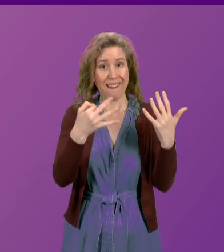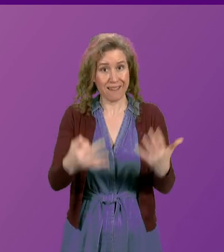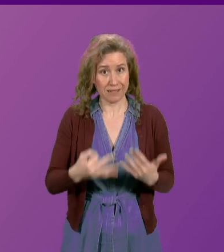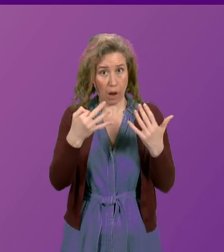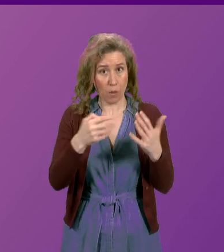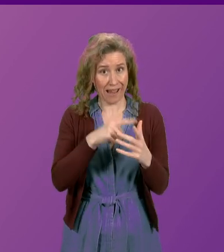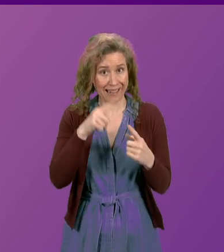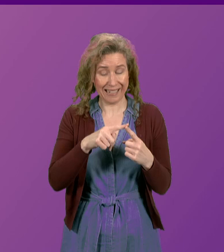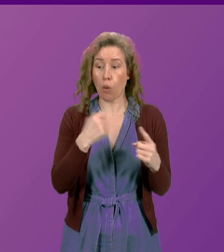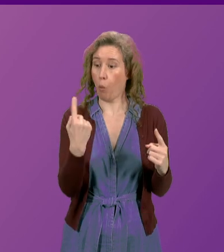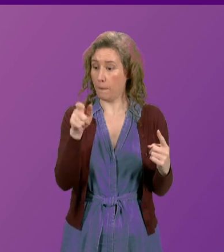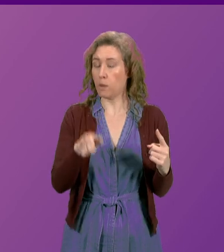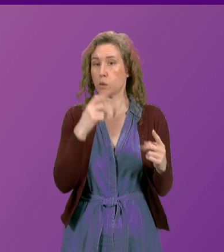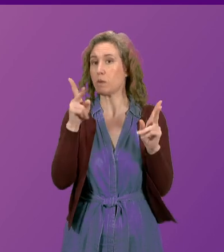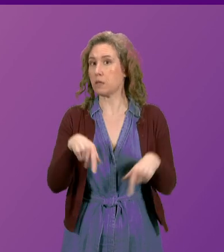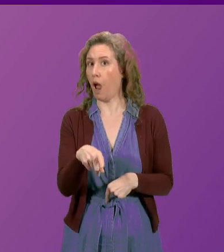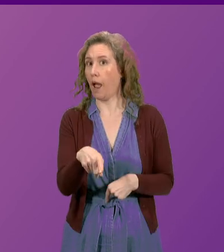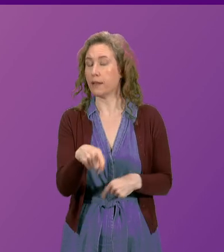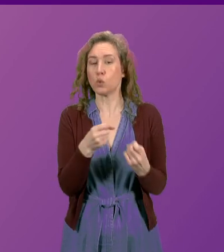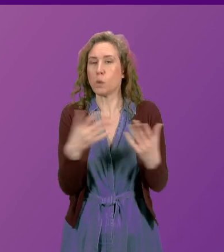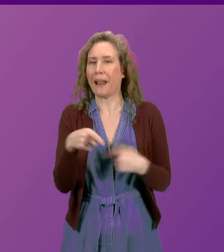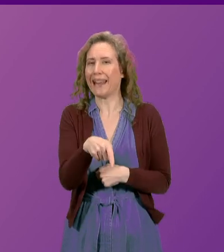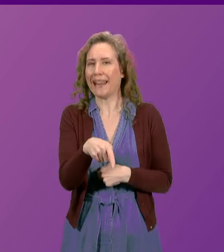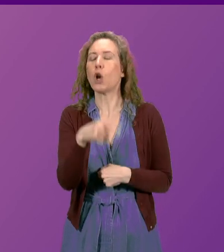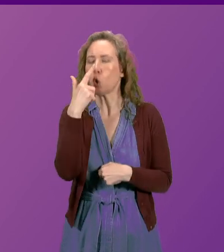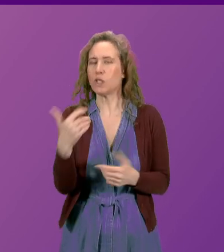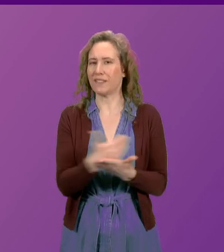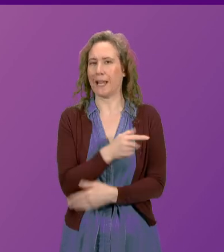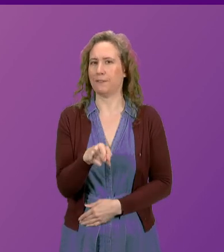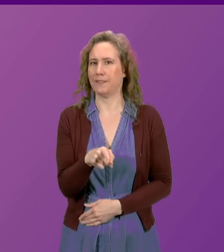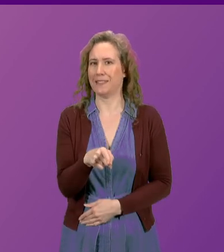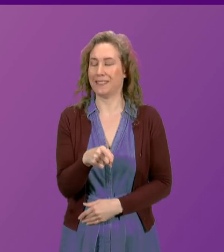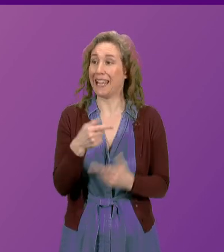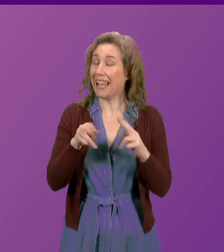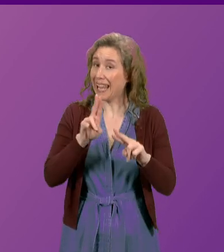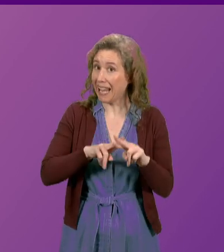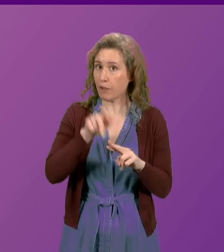be one excess death. That is a death that could have been avoided if the patient had been treated